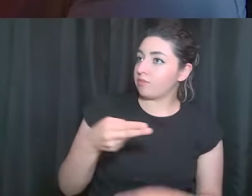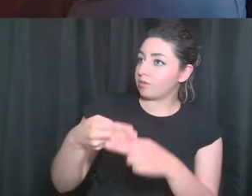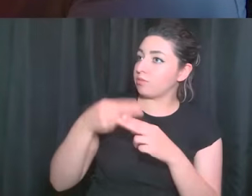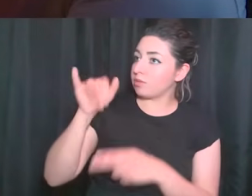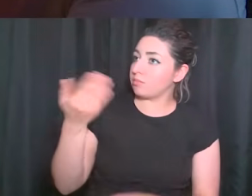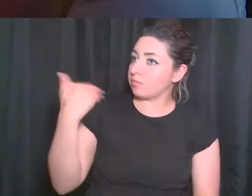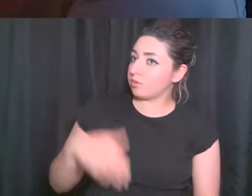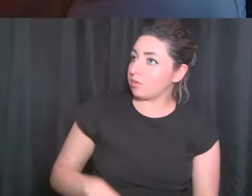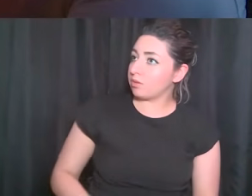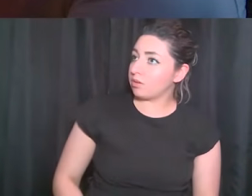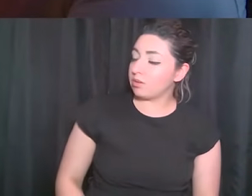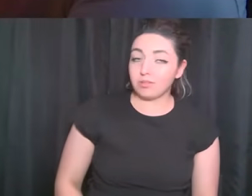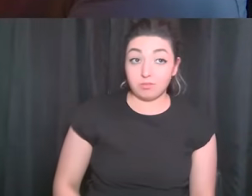That's one you haven't called me before.